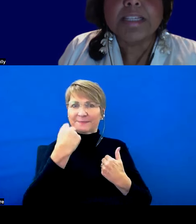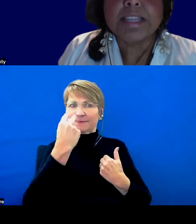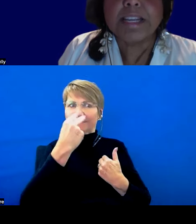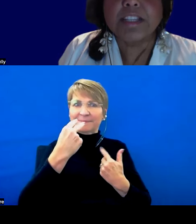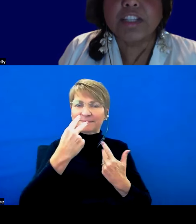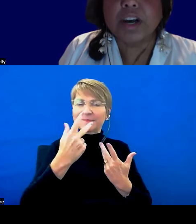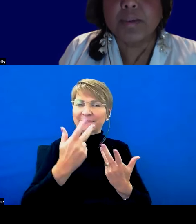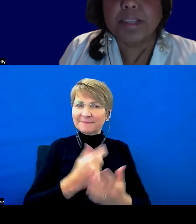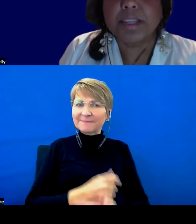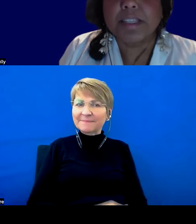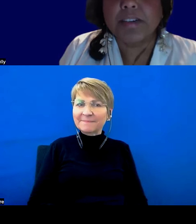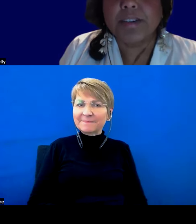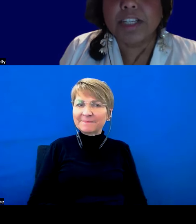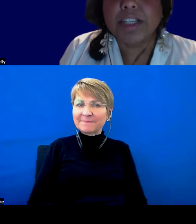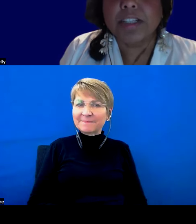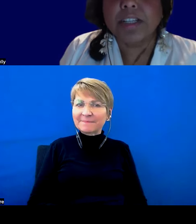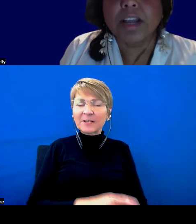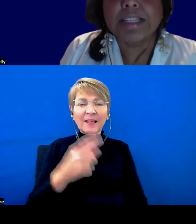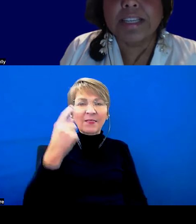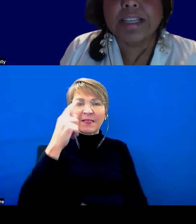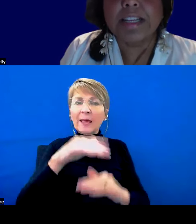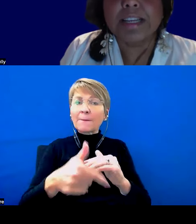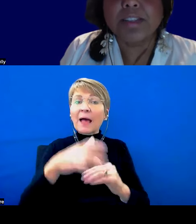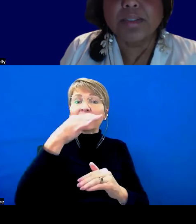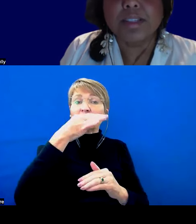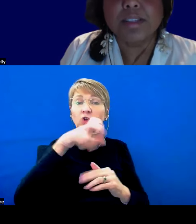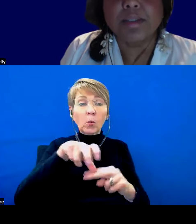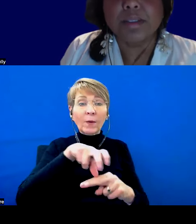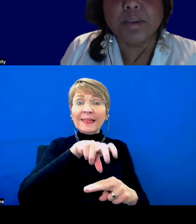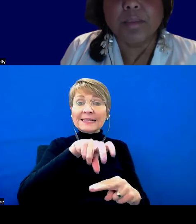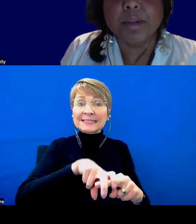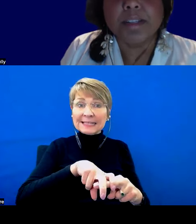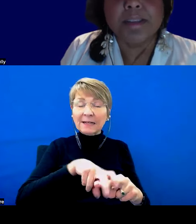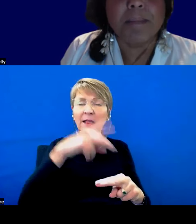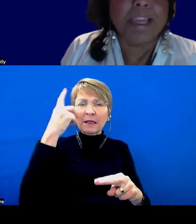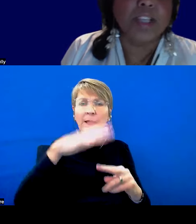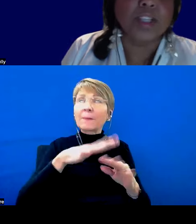Seating the child with consideration to lighting and glare sources is also important, so making sure